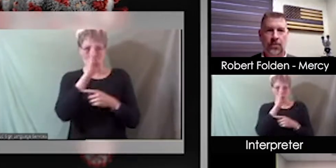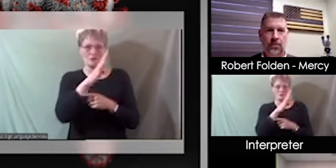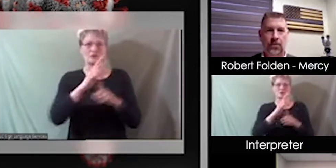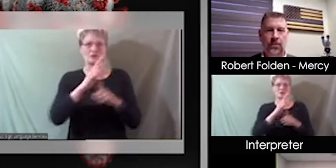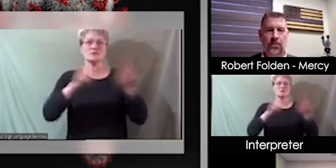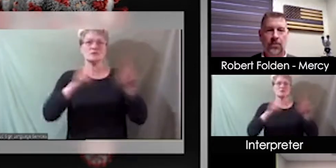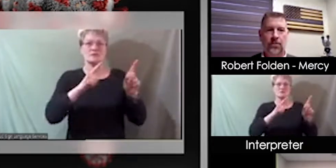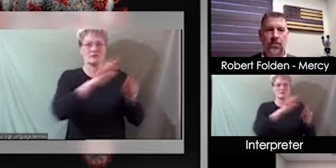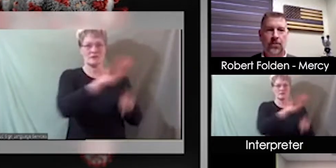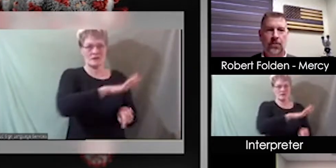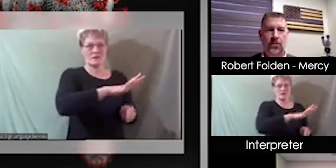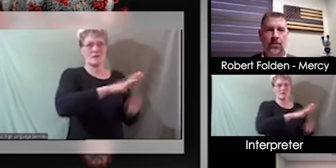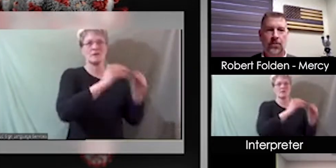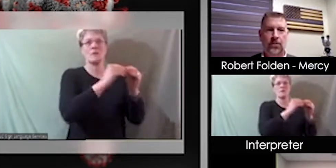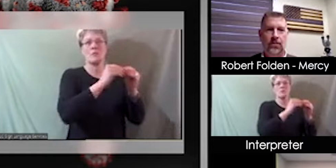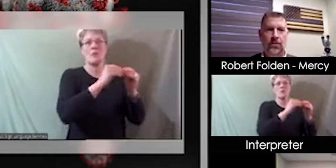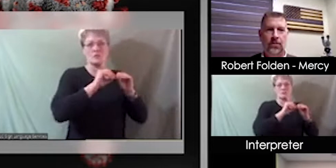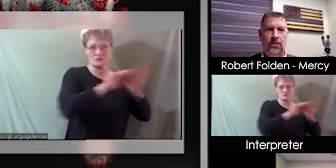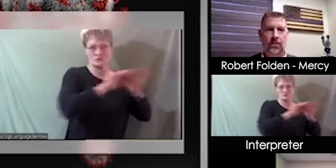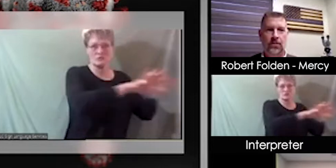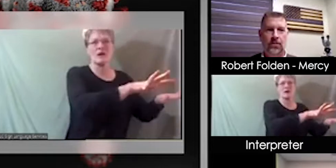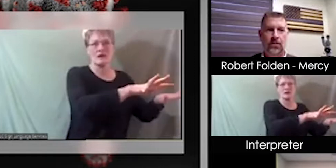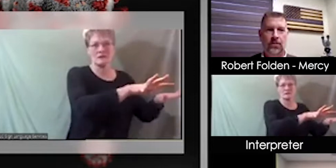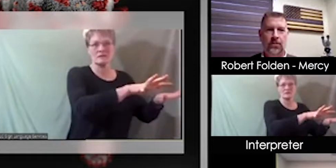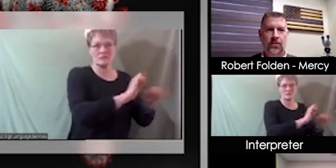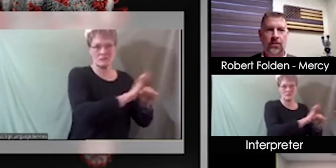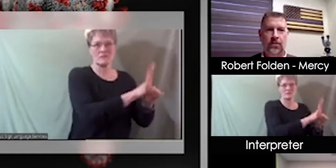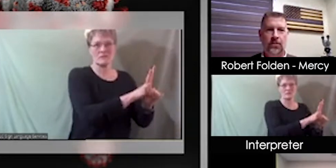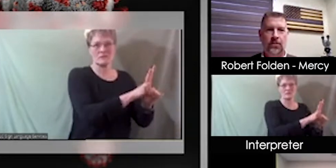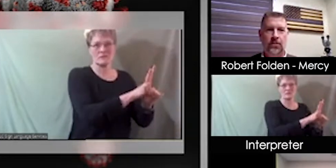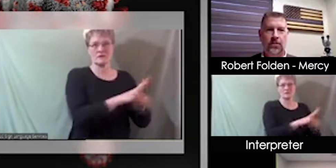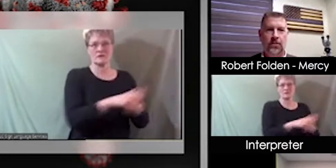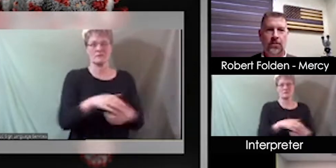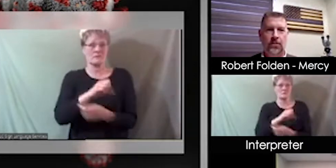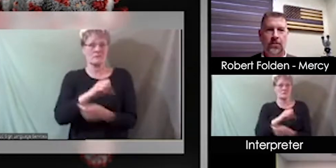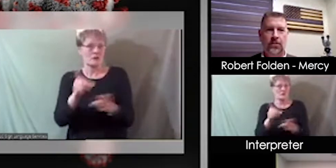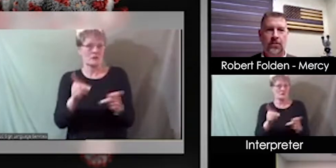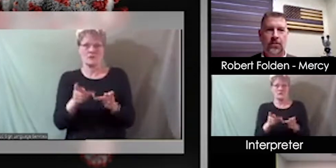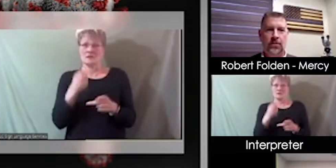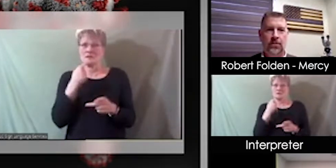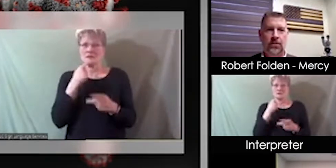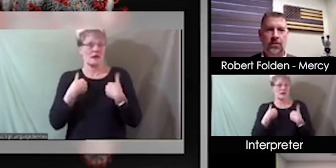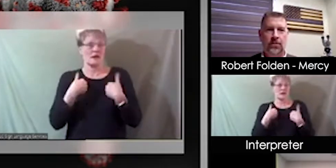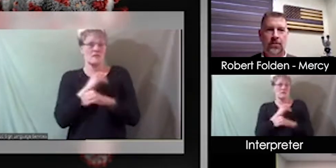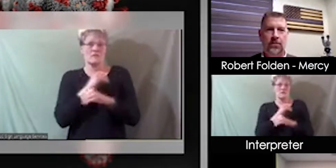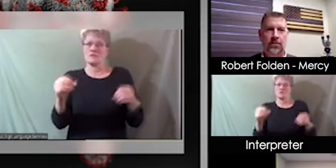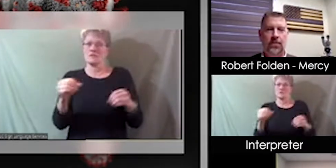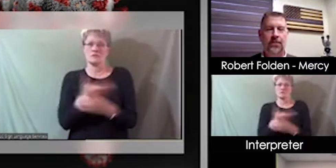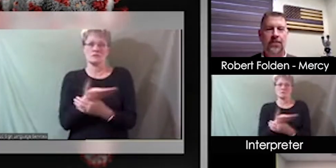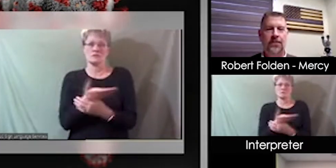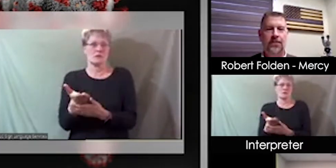example, told us they actually have no supplies to give LabCorp and Quests, I've heard are both kind of prioritizing some of these drive-through